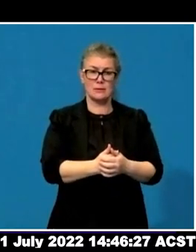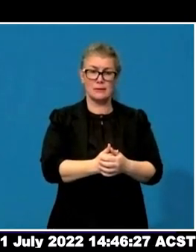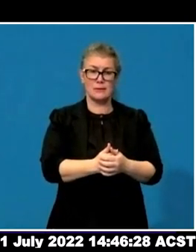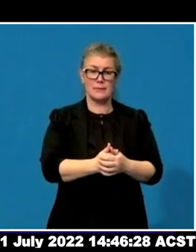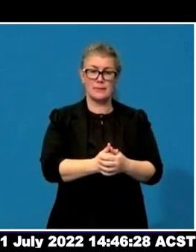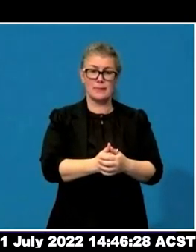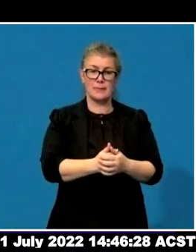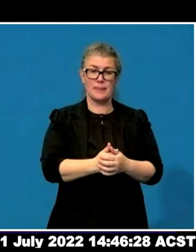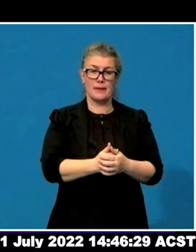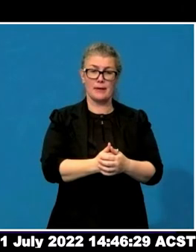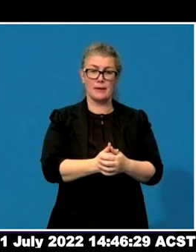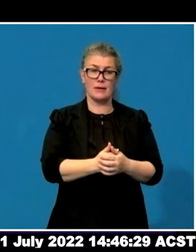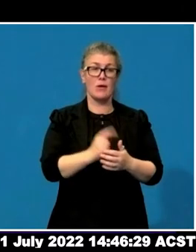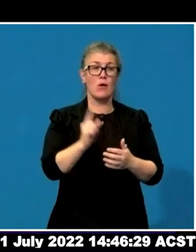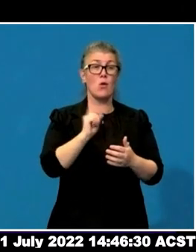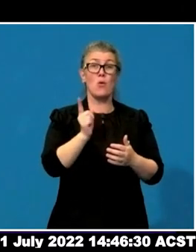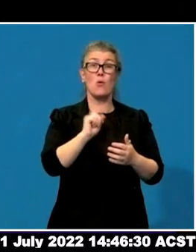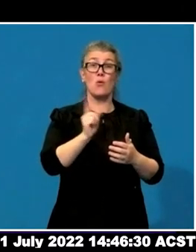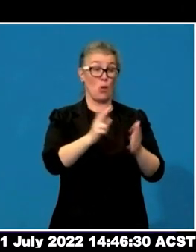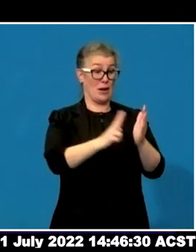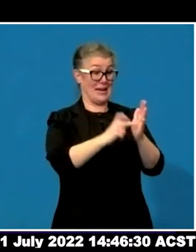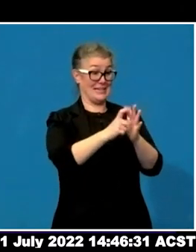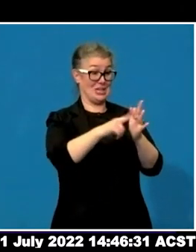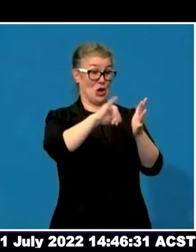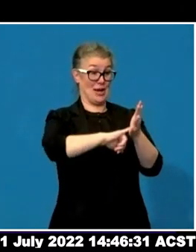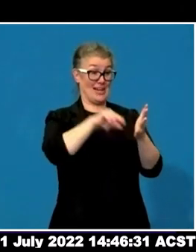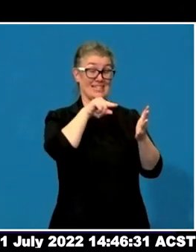You need a degree in NDIS to it be able to navigate it.